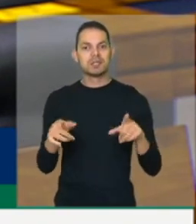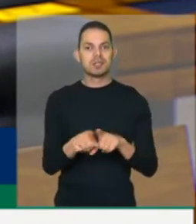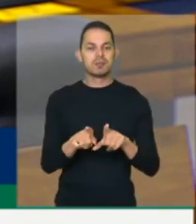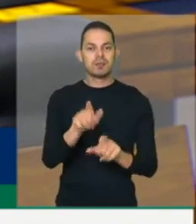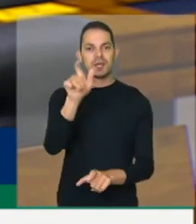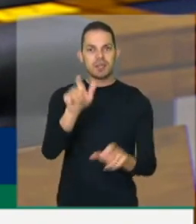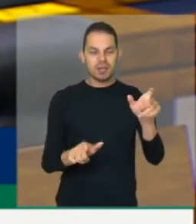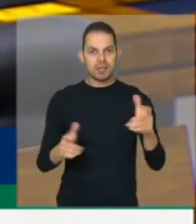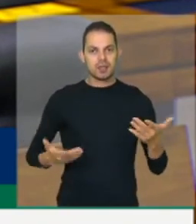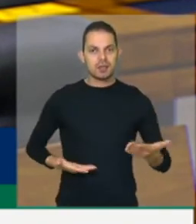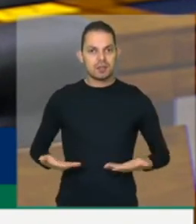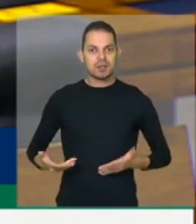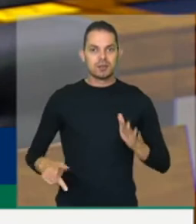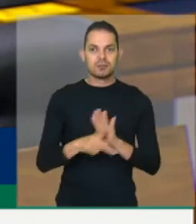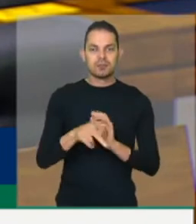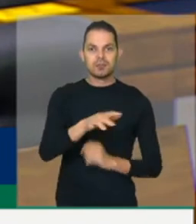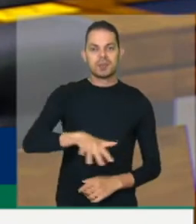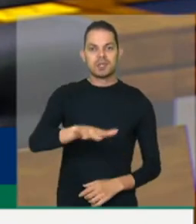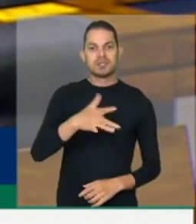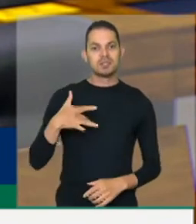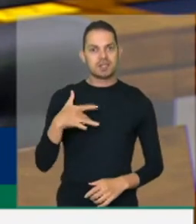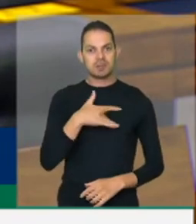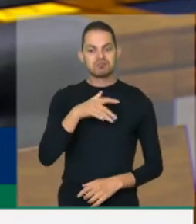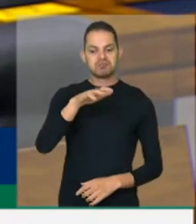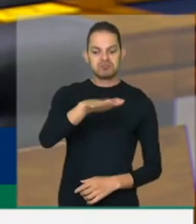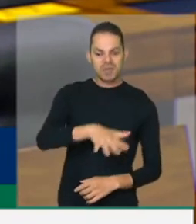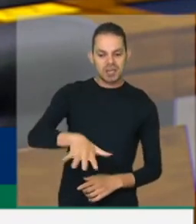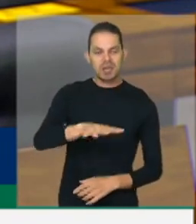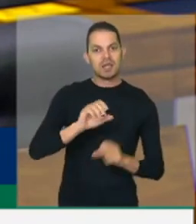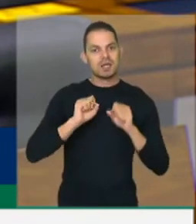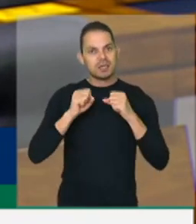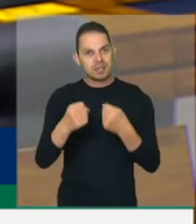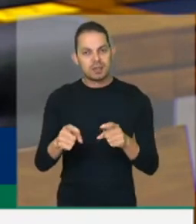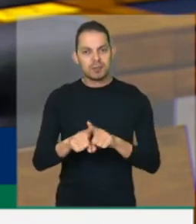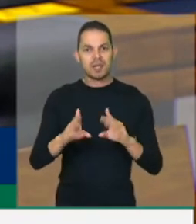TRABALHADORES DE SAÚDE, COM O SETOR QUE EU DEFENDO NESTA CASA, SANTAS CASAS, E HOSPITAIS FILANTRÓPICOS. E